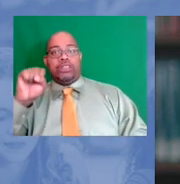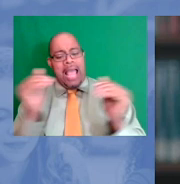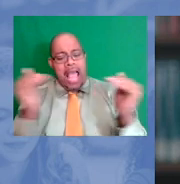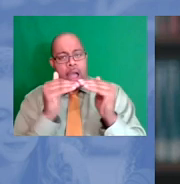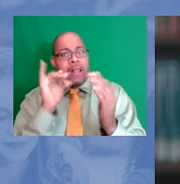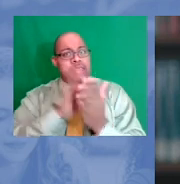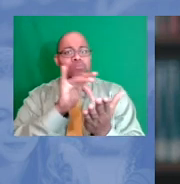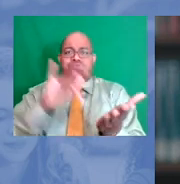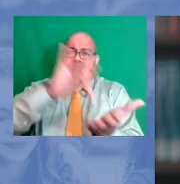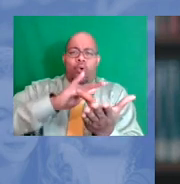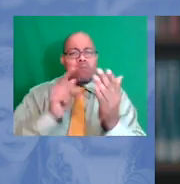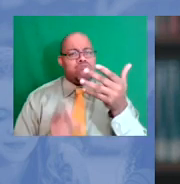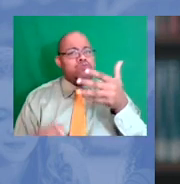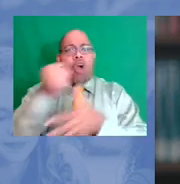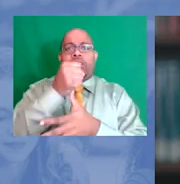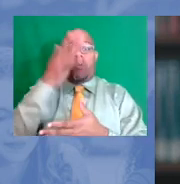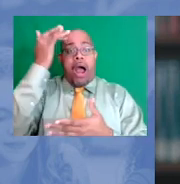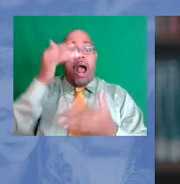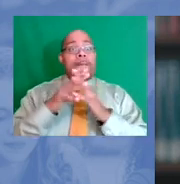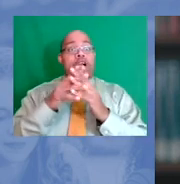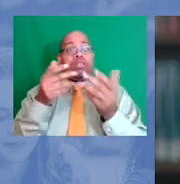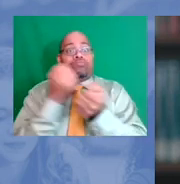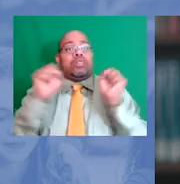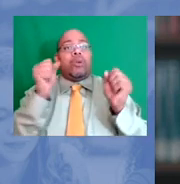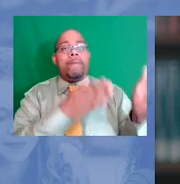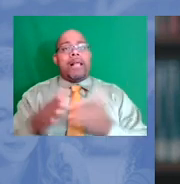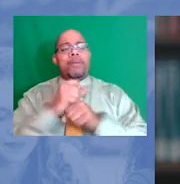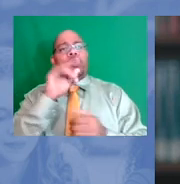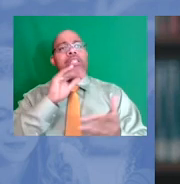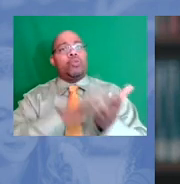IT'S WHY THE AMERICAN RESCUE PLAN IS ENSURES SCHOOLS HAVE RESOURCES TO REOPEN FOR IN PERSON